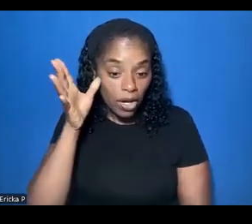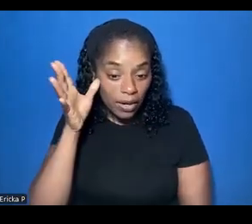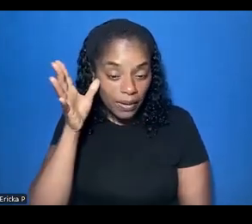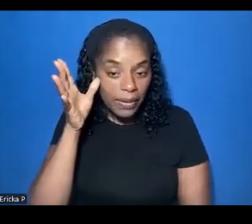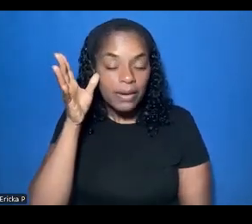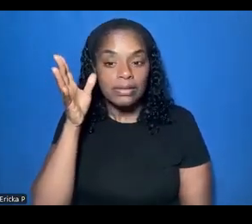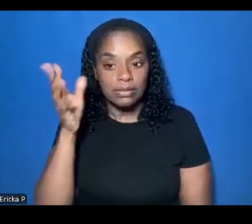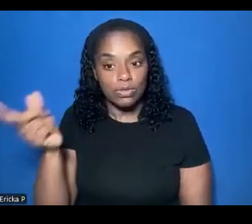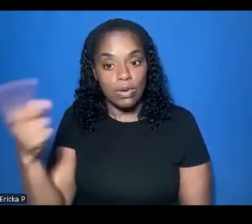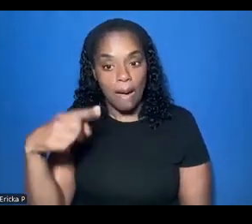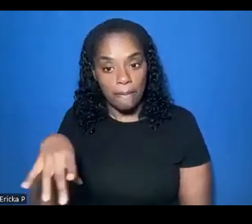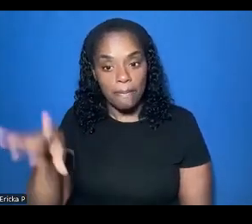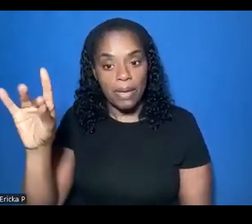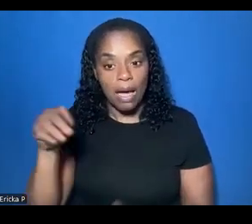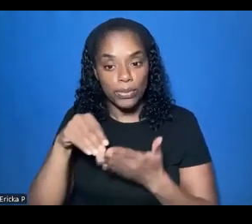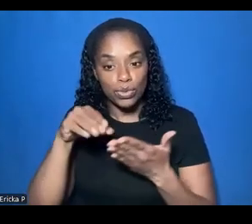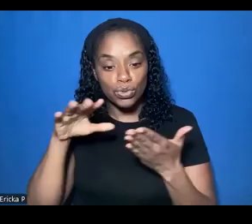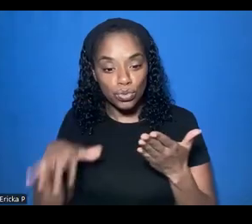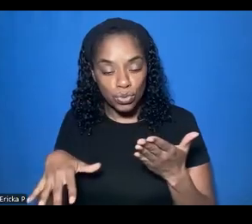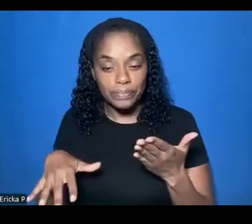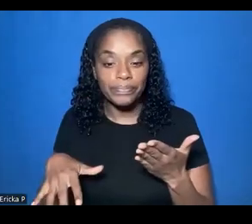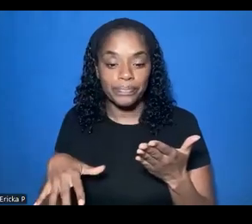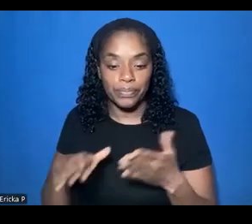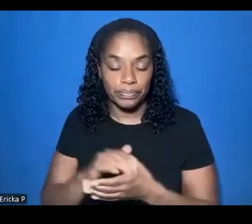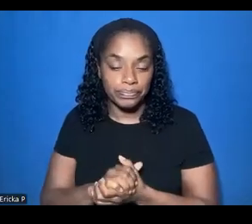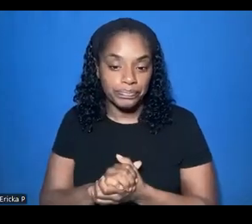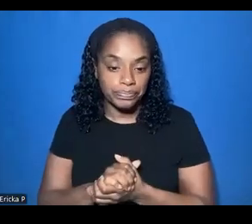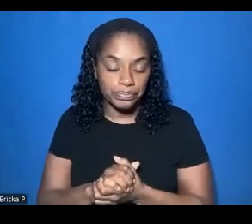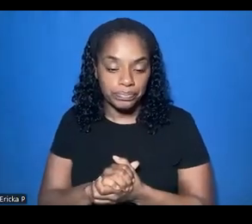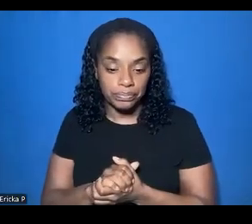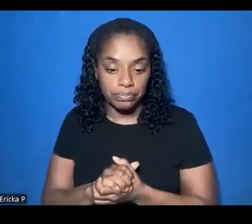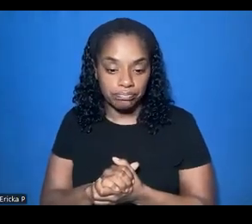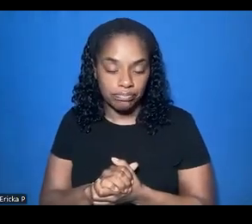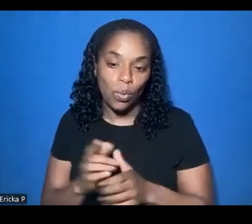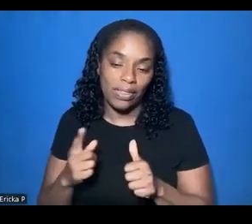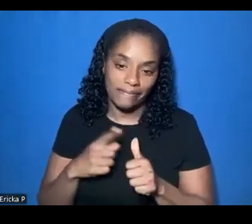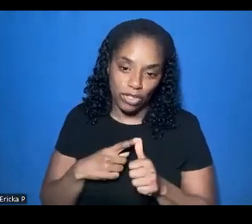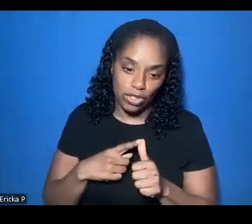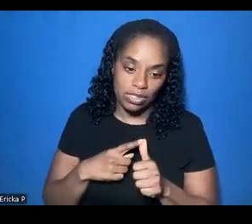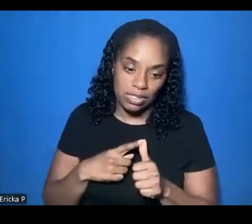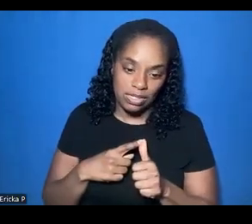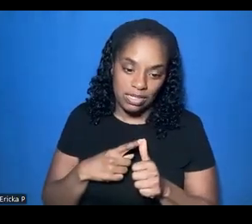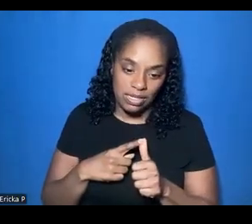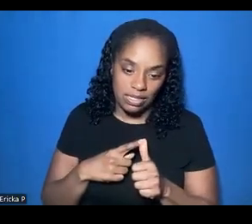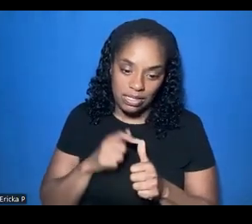to pick up the child, they should. They shouldn't. Well, first of all, they shouldn't be calling you.